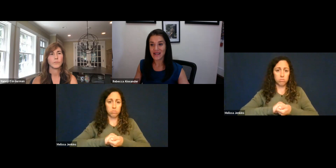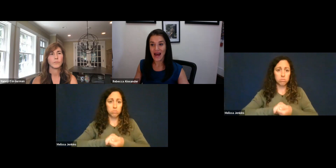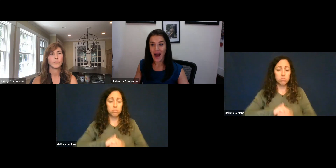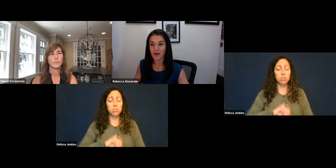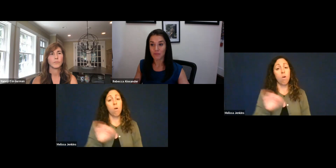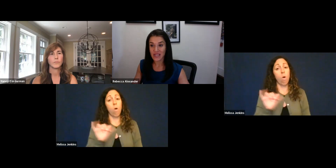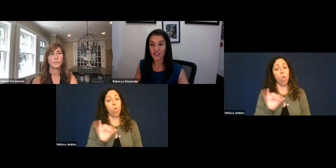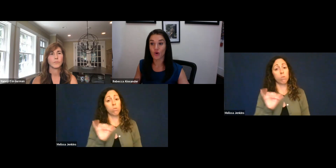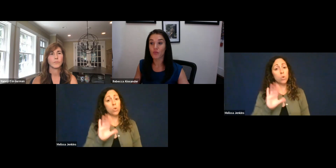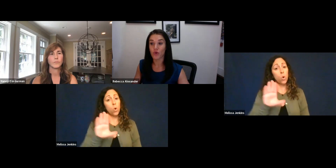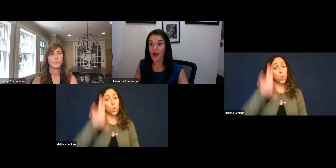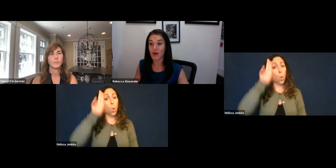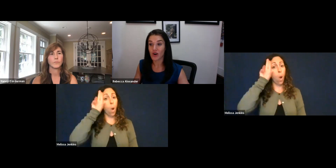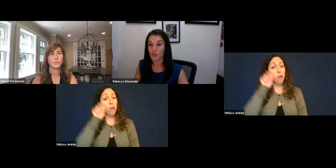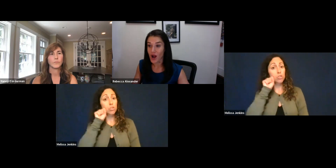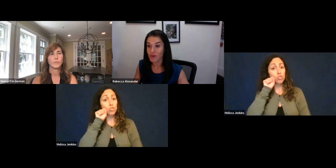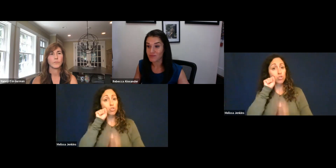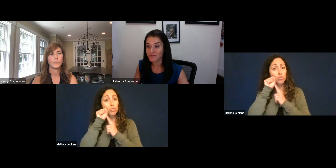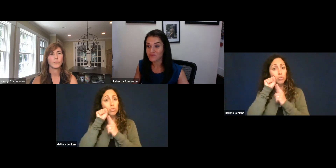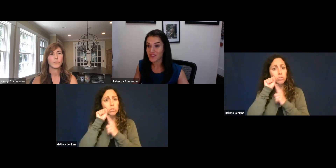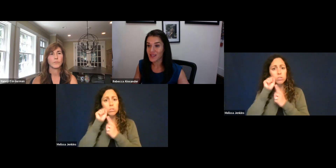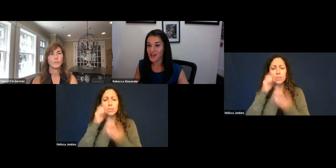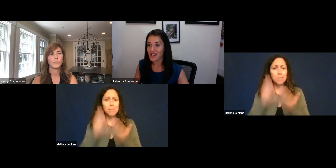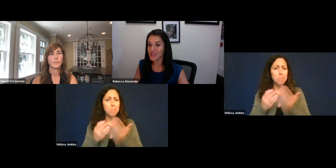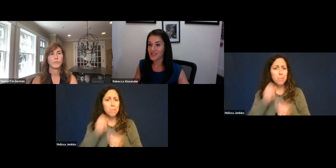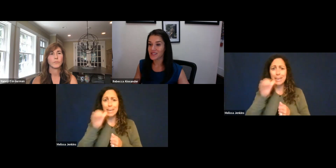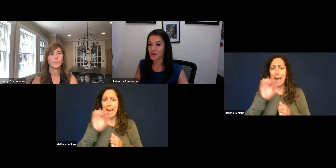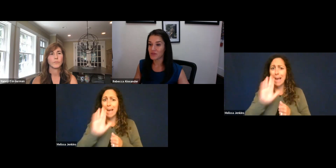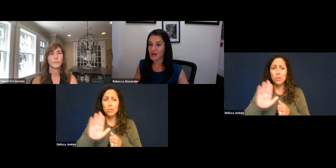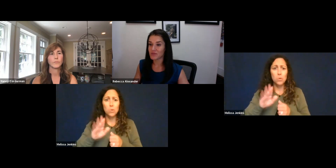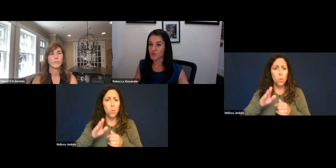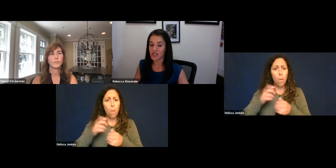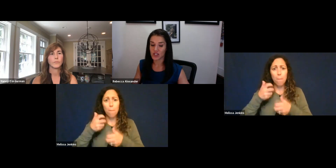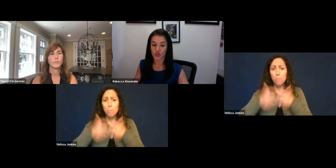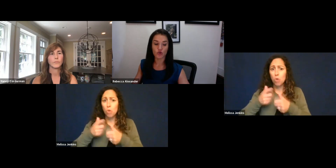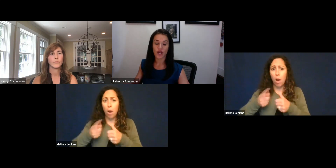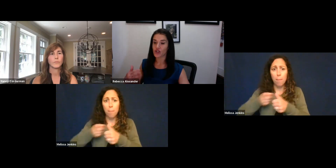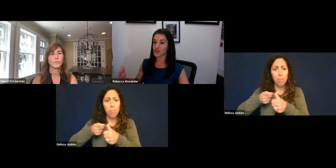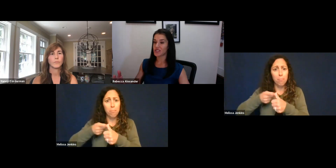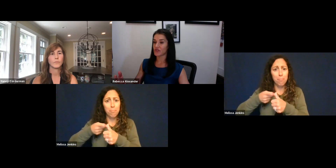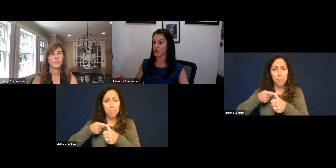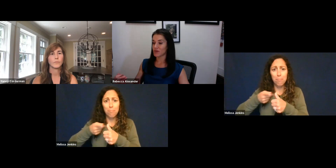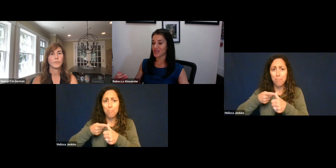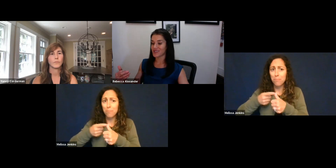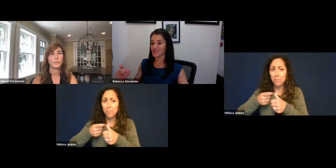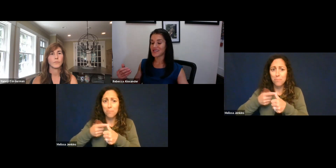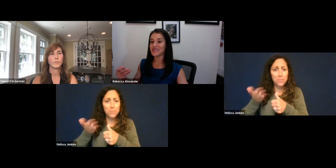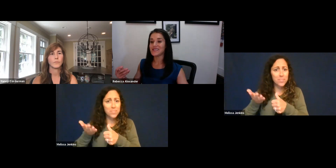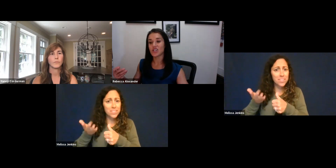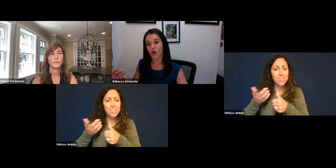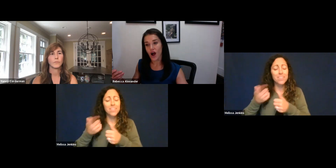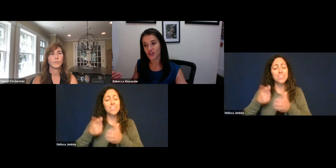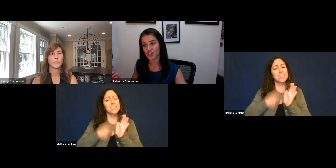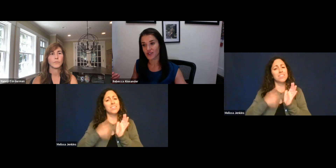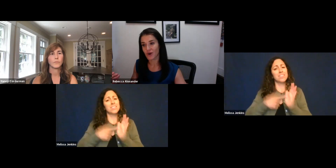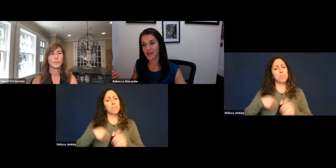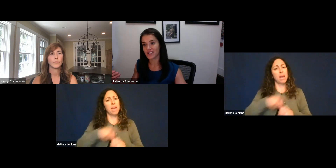not be your primary problem. I think that sometimes we use Usher syndrome because it's an easy crutch, right?